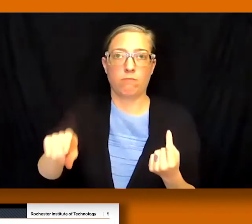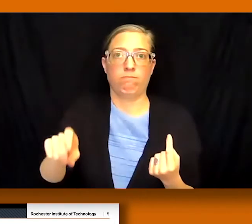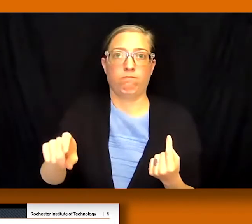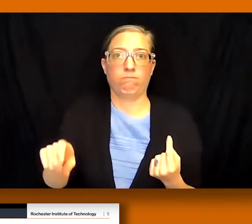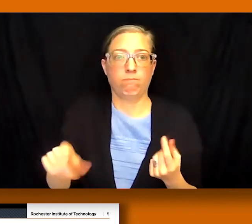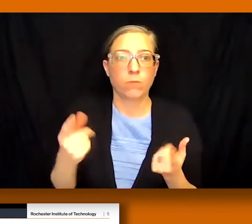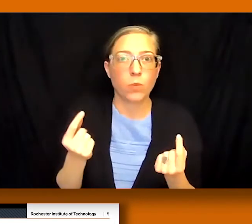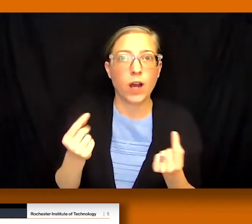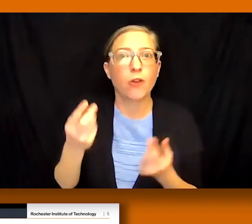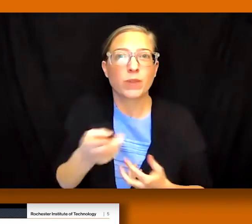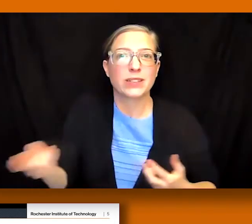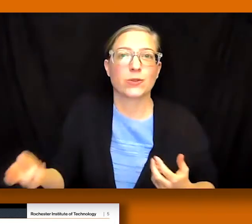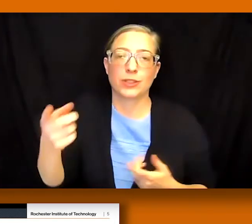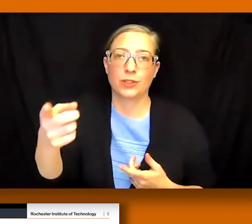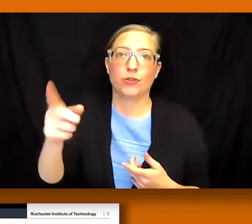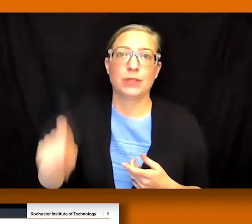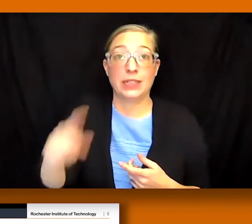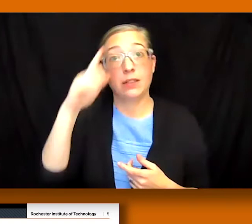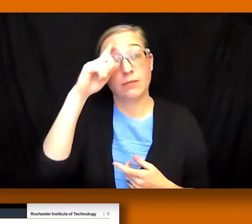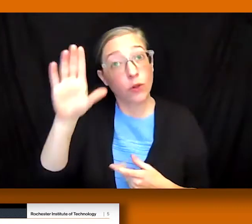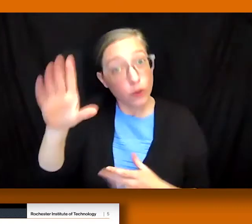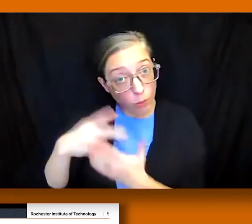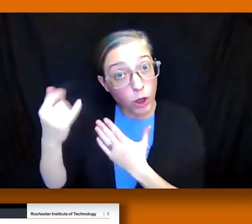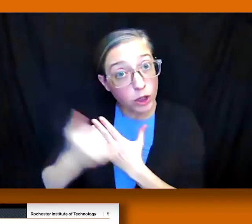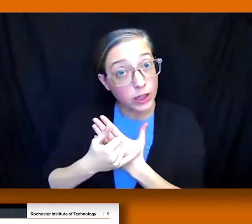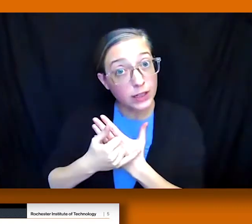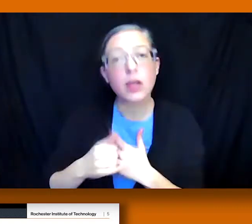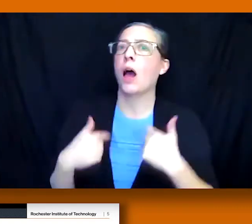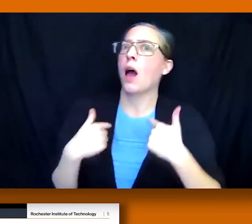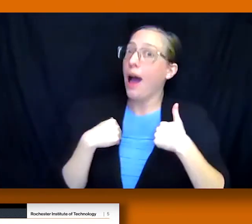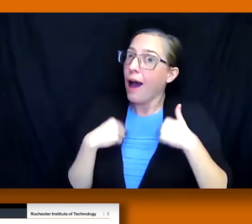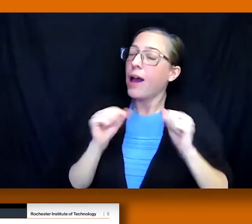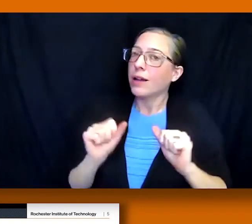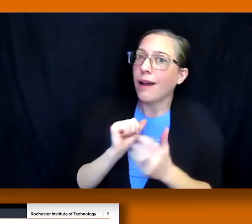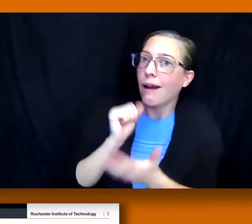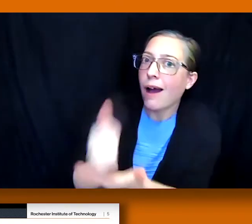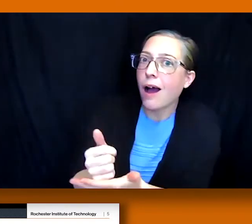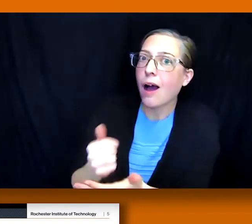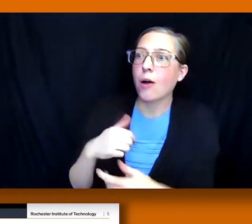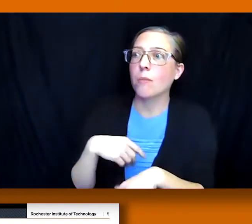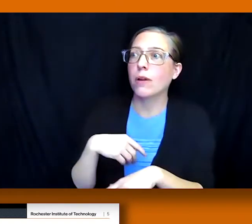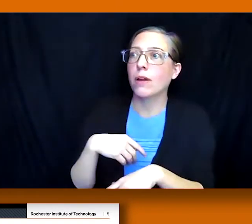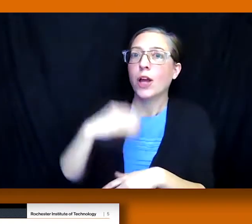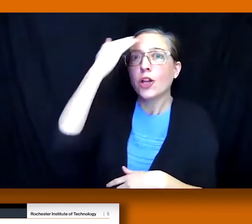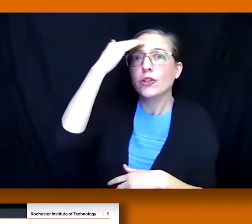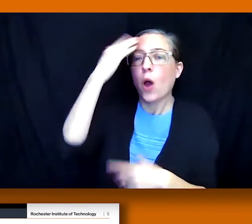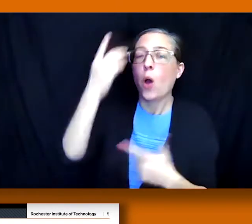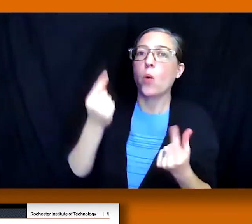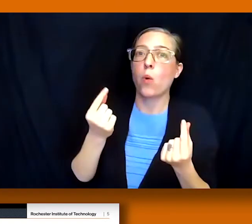I will offer guidance and assistance with what is reasonable, allocable, and allowable.